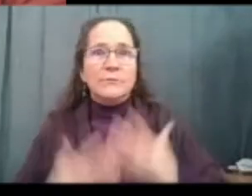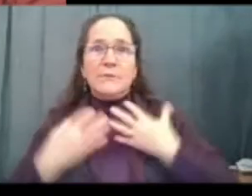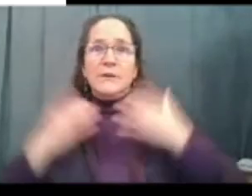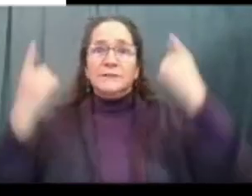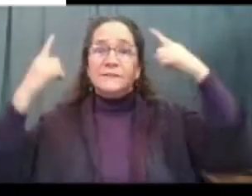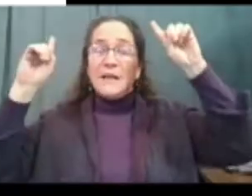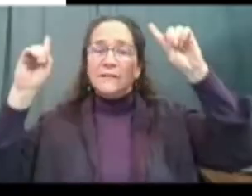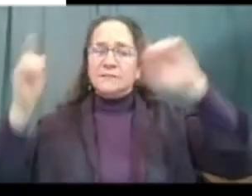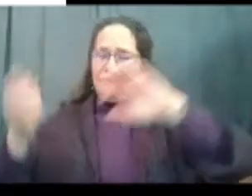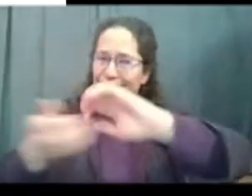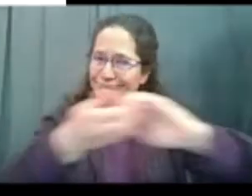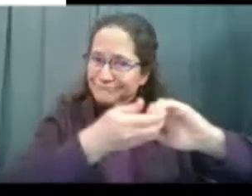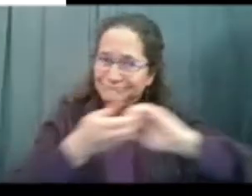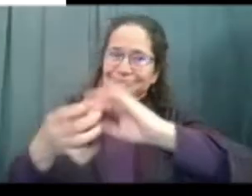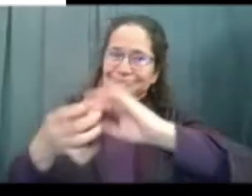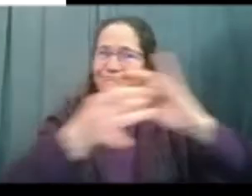Welcome and thanks for joining us.